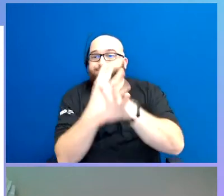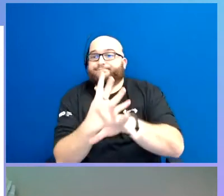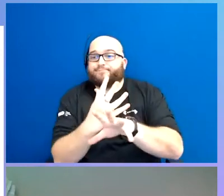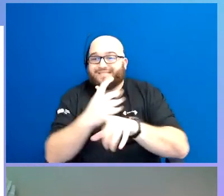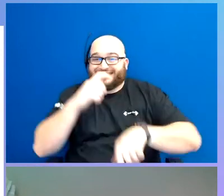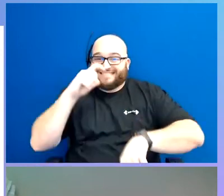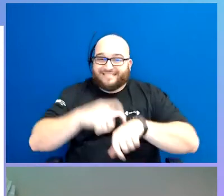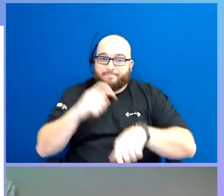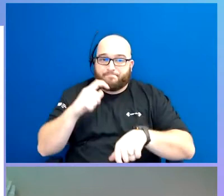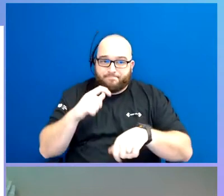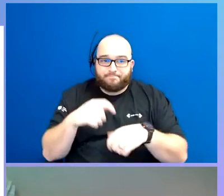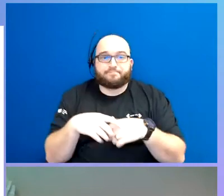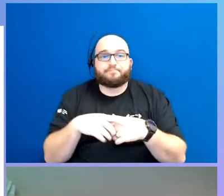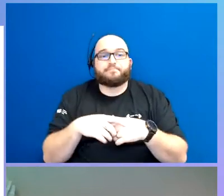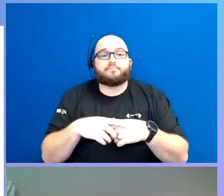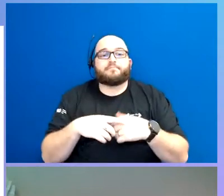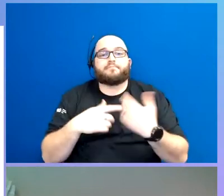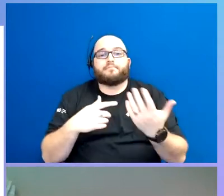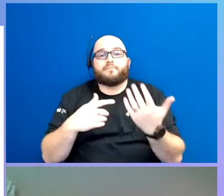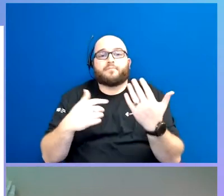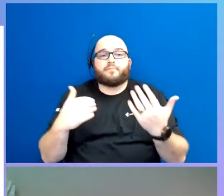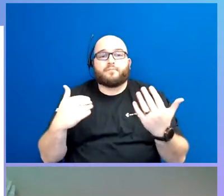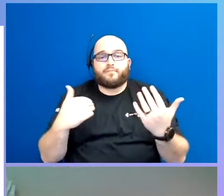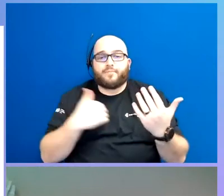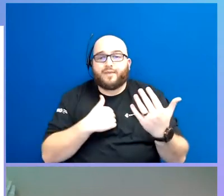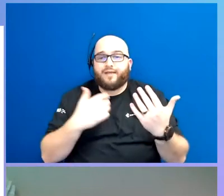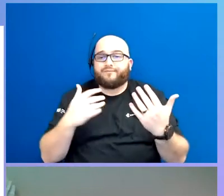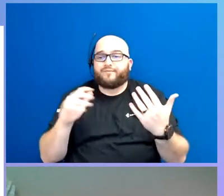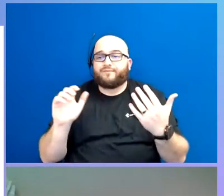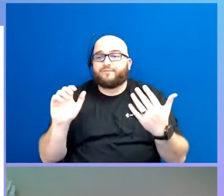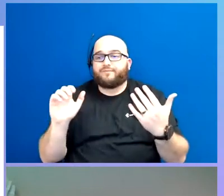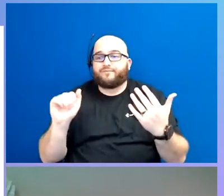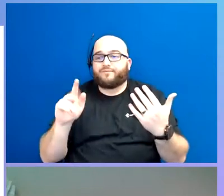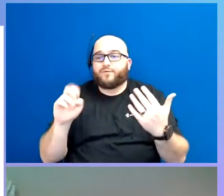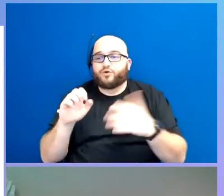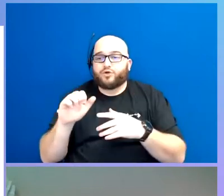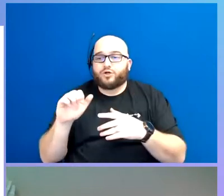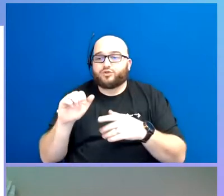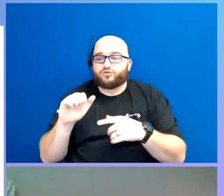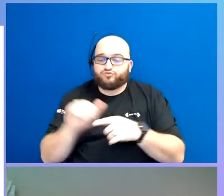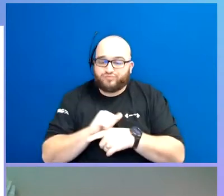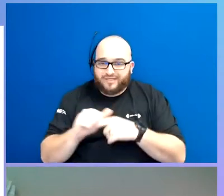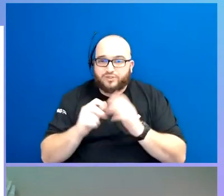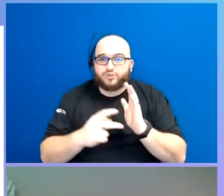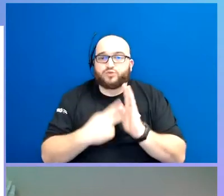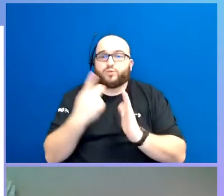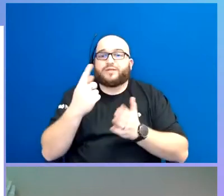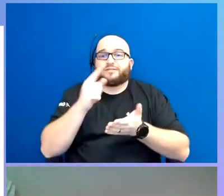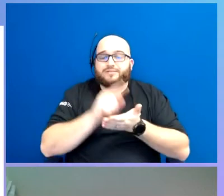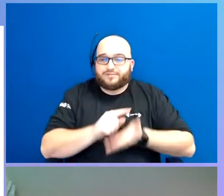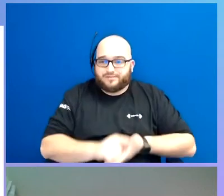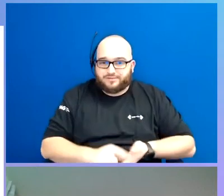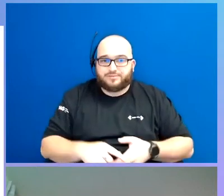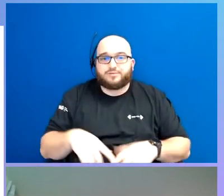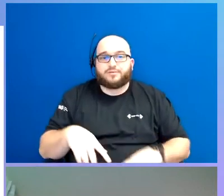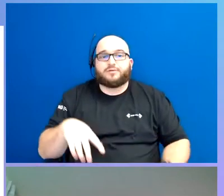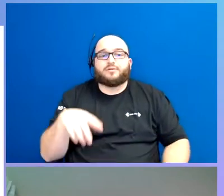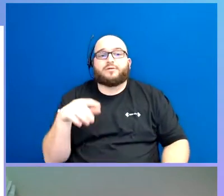uh, training twice a week. Um,